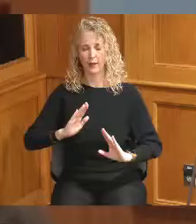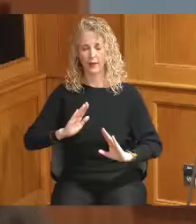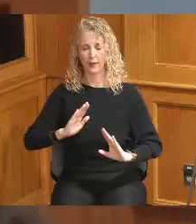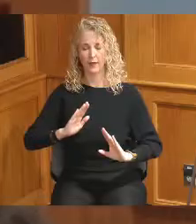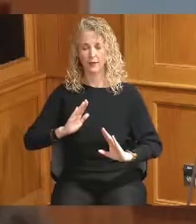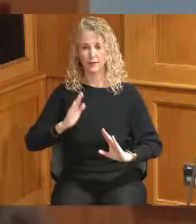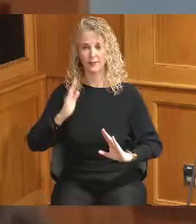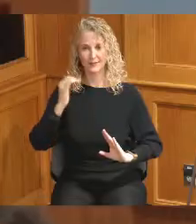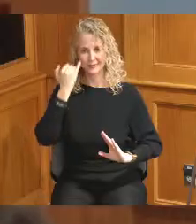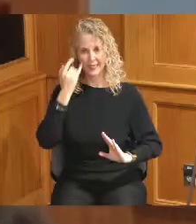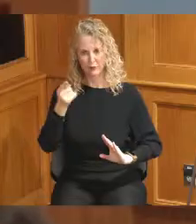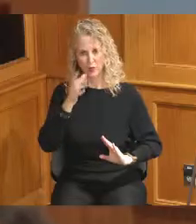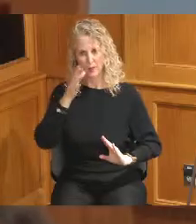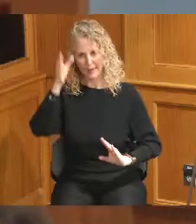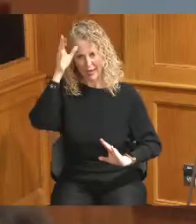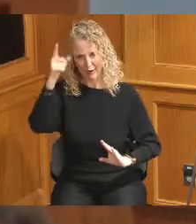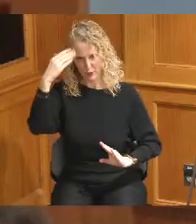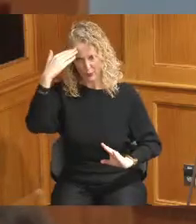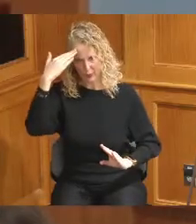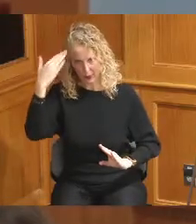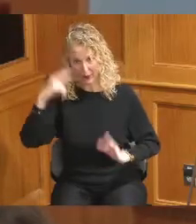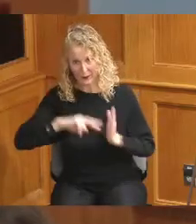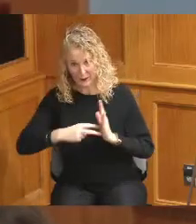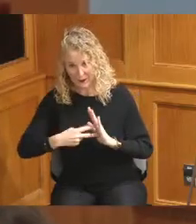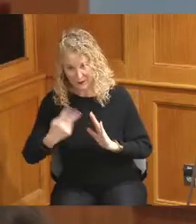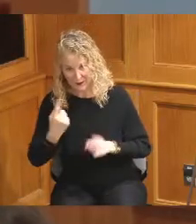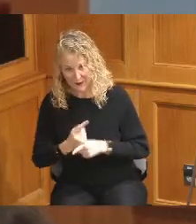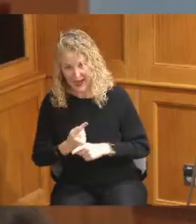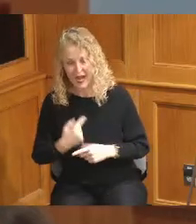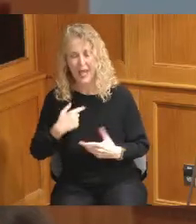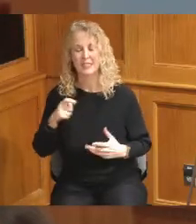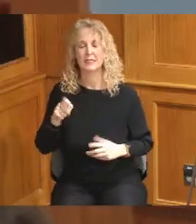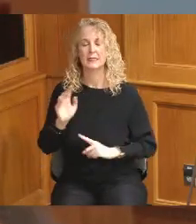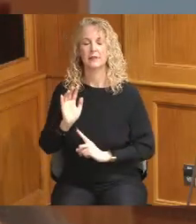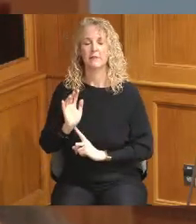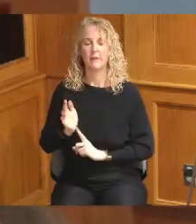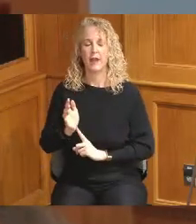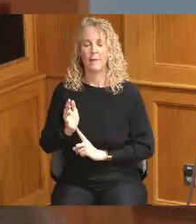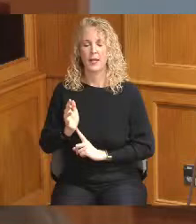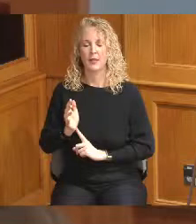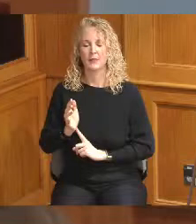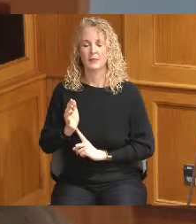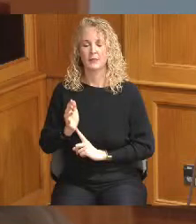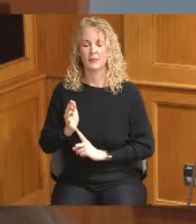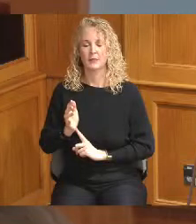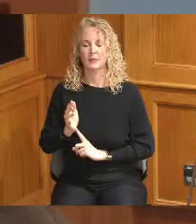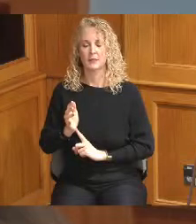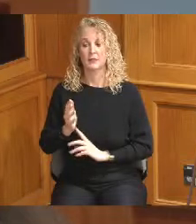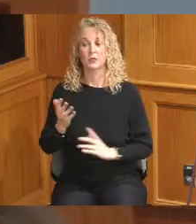can certainly appreciate that just give me my five minutes and and so we now have a series of several